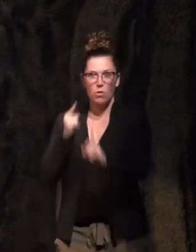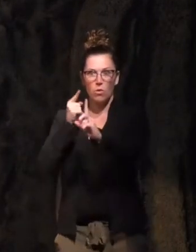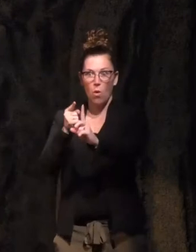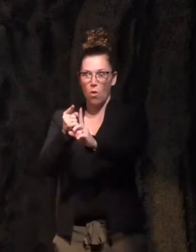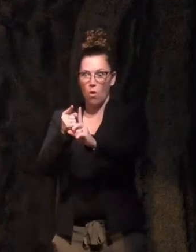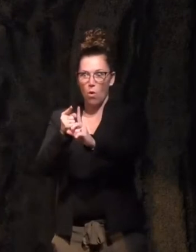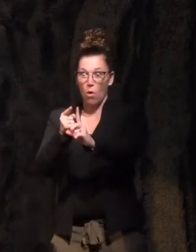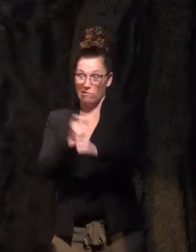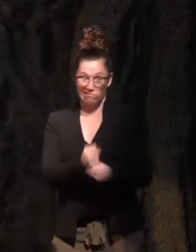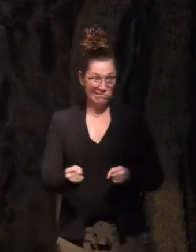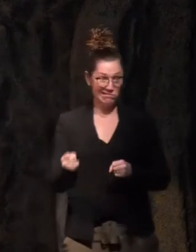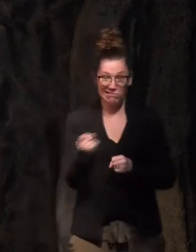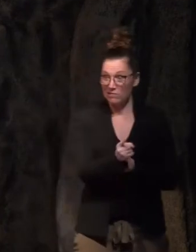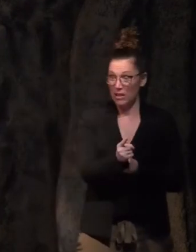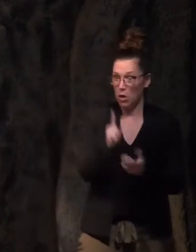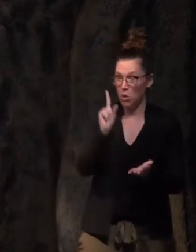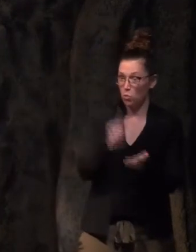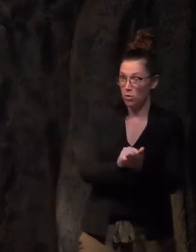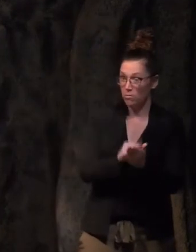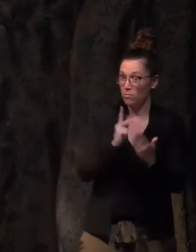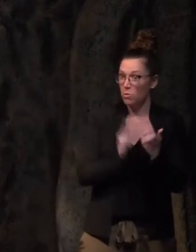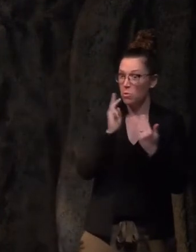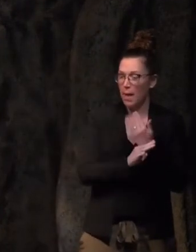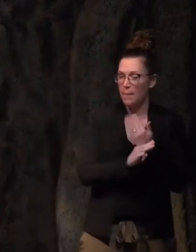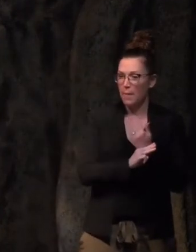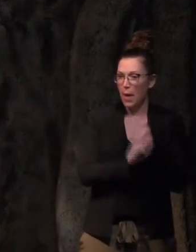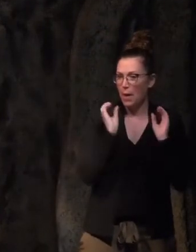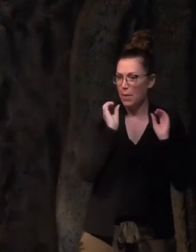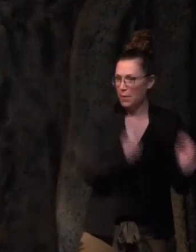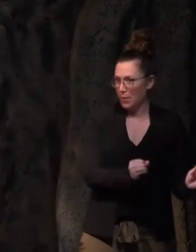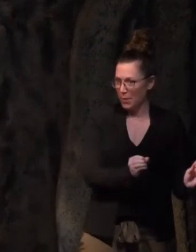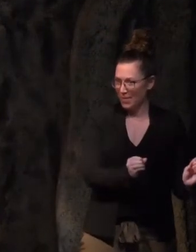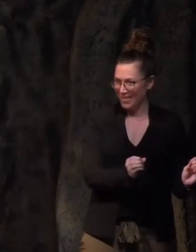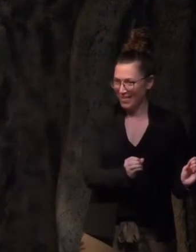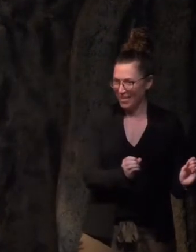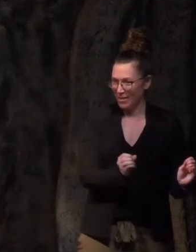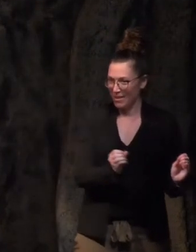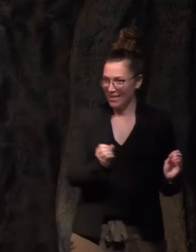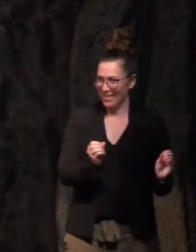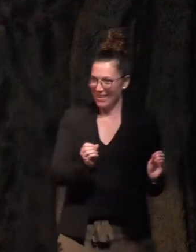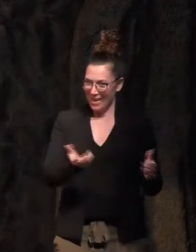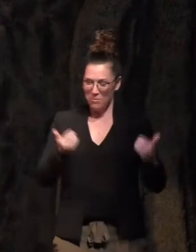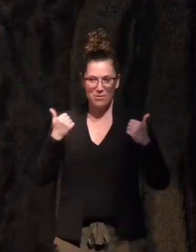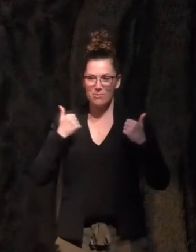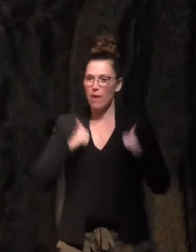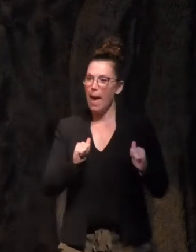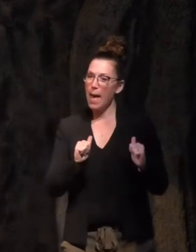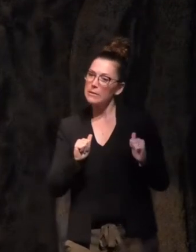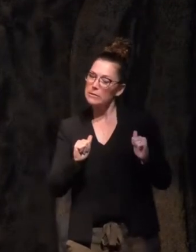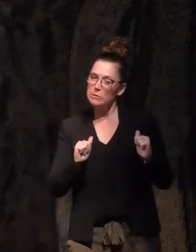We're trying to be more environmentally conscious and modern and so we're gonna go with an app next year